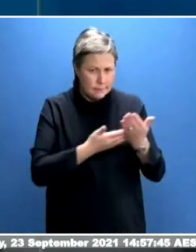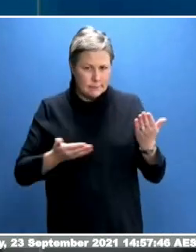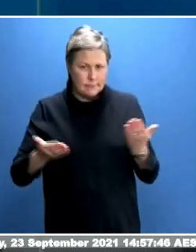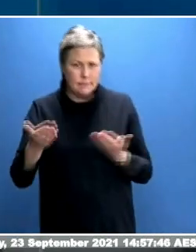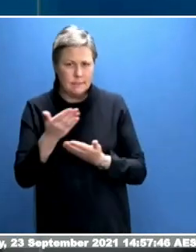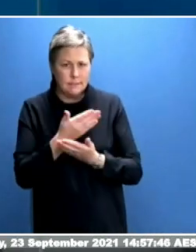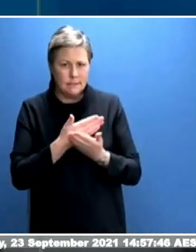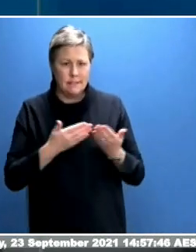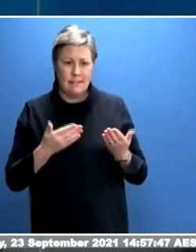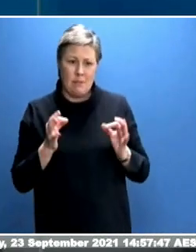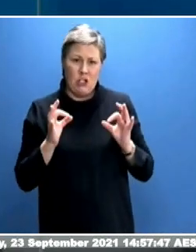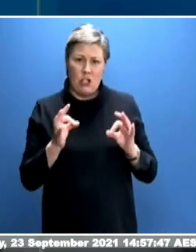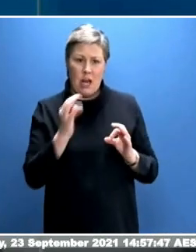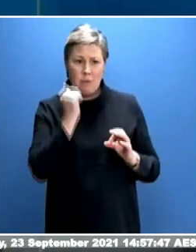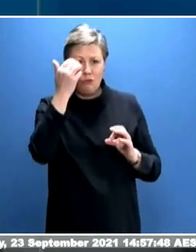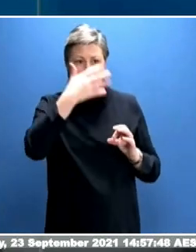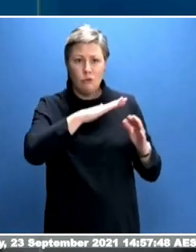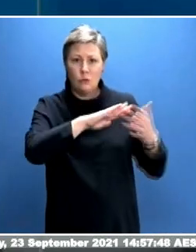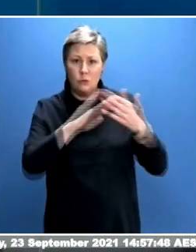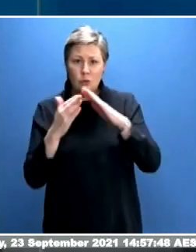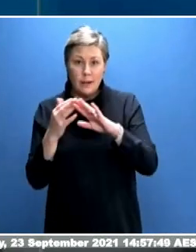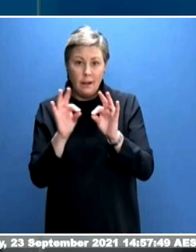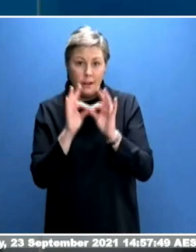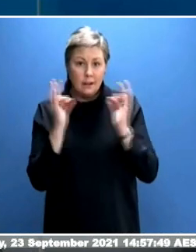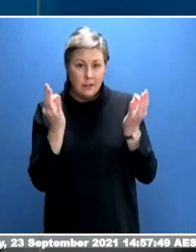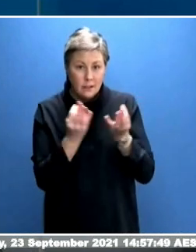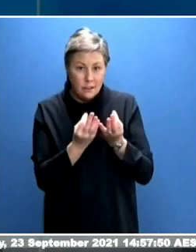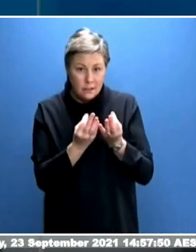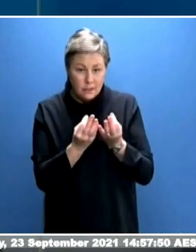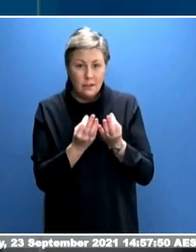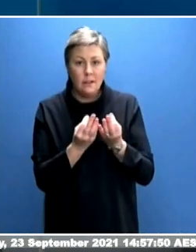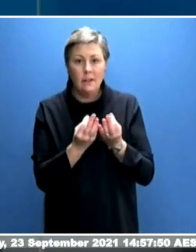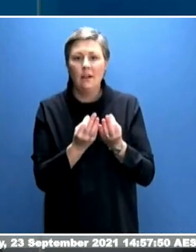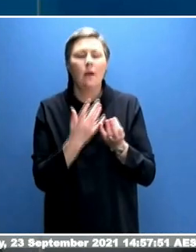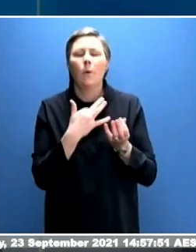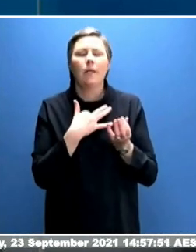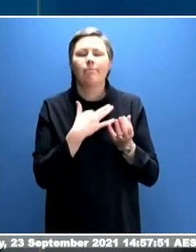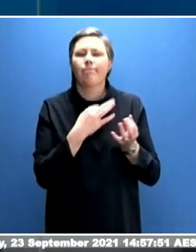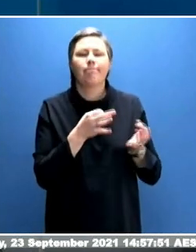of our Aboriginal community orgs, we determined to defer it to the legislative